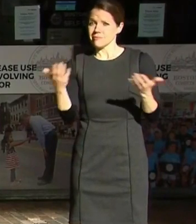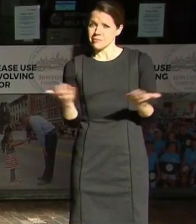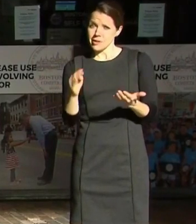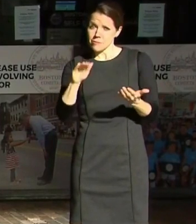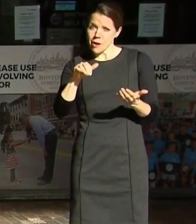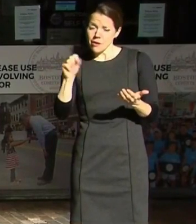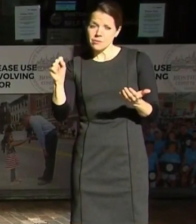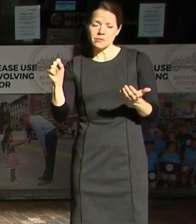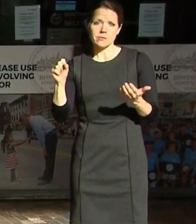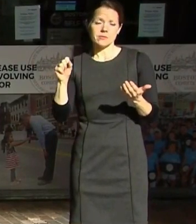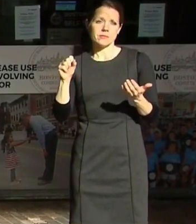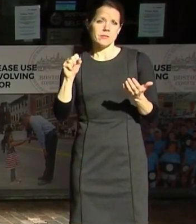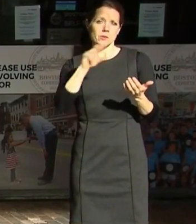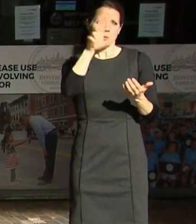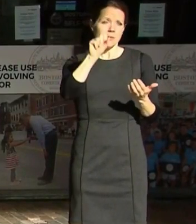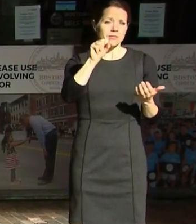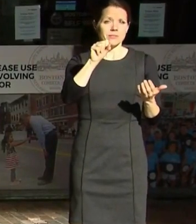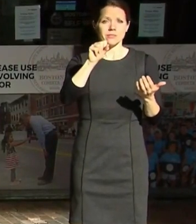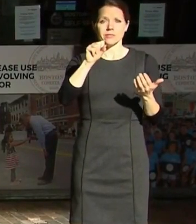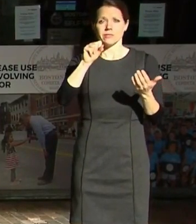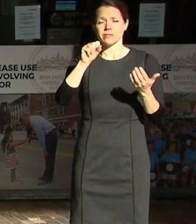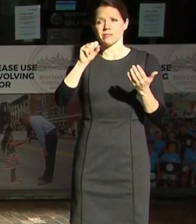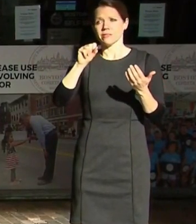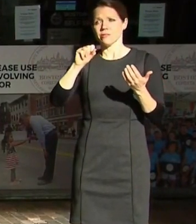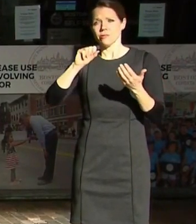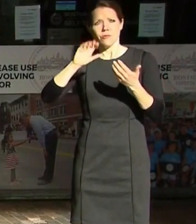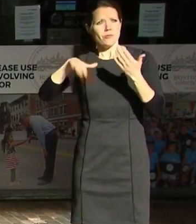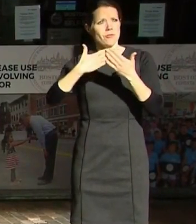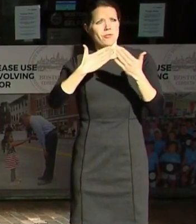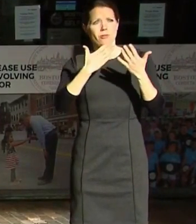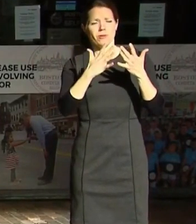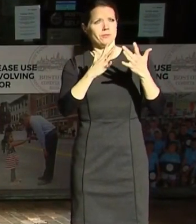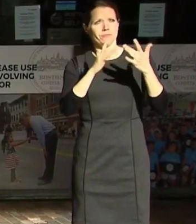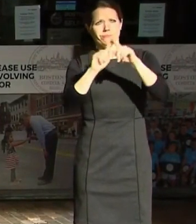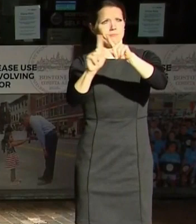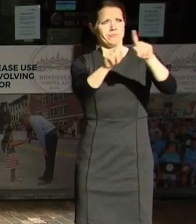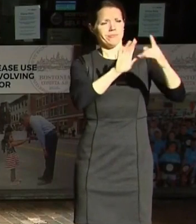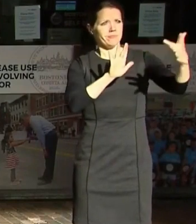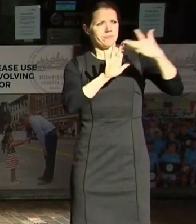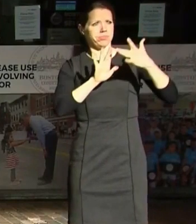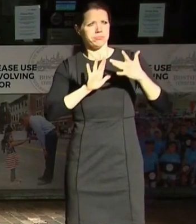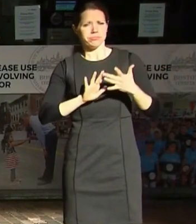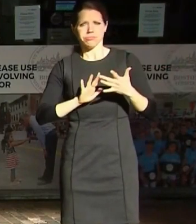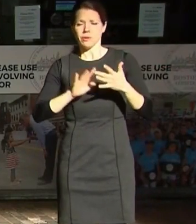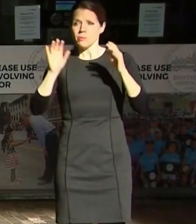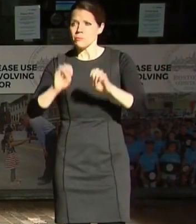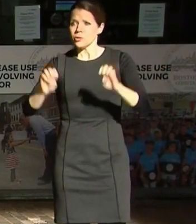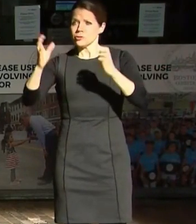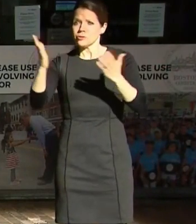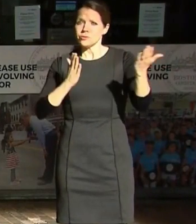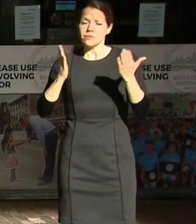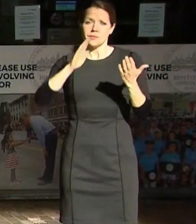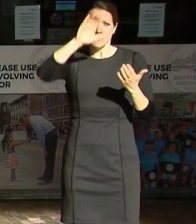I WOULD LIKE TO HELP, I WOULD LIKE TO THANK EVERYONE WHO CONTACTED ME WITH A SEVERE THANK YOU FOR HIS SERVICES AND CONDOLENCES. THAT IS STATE AND LOCAL LAW